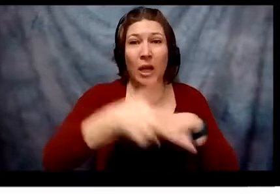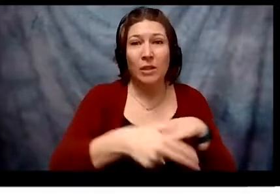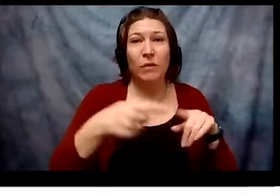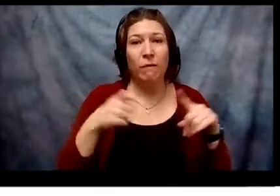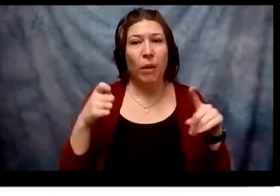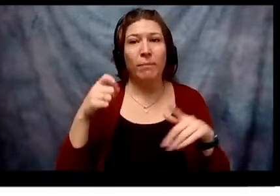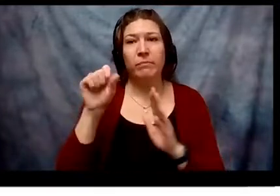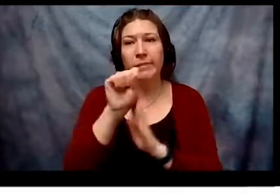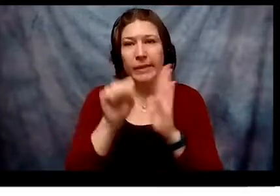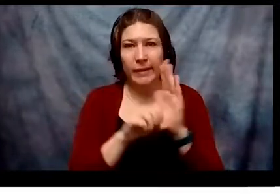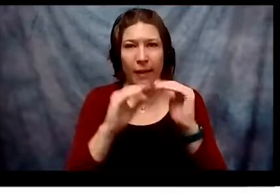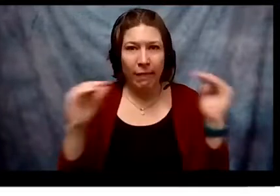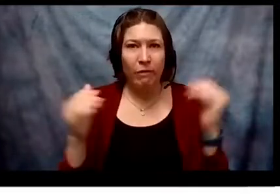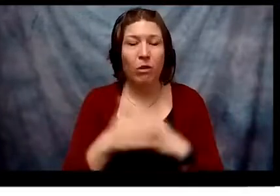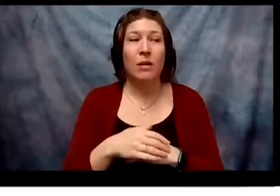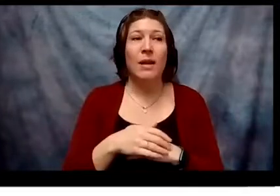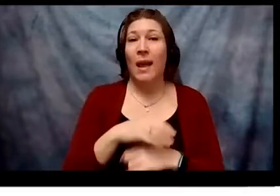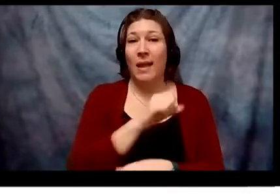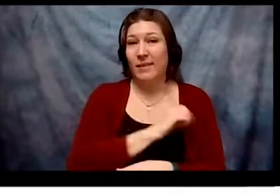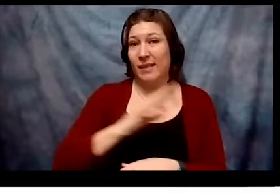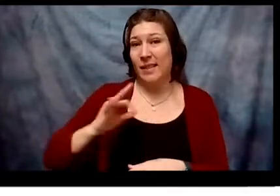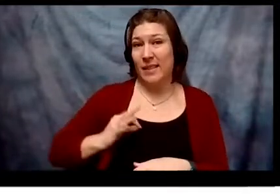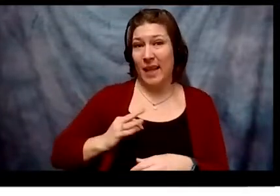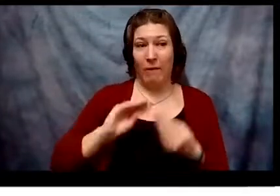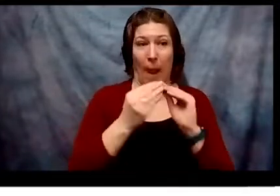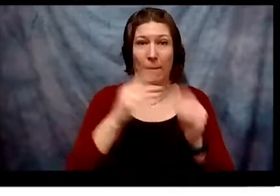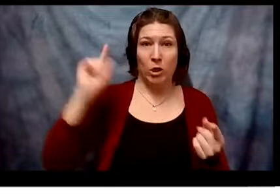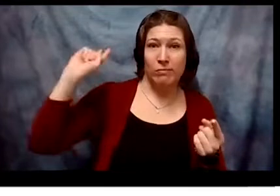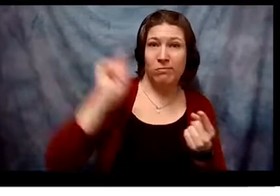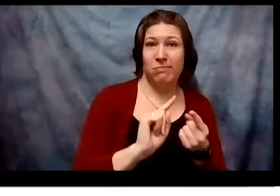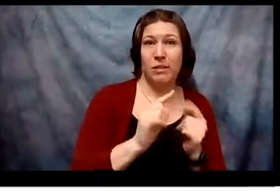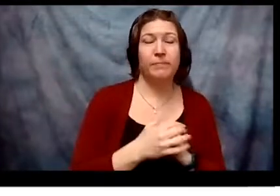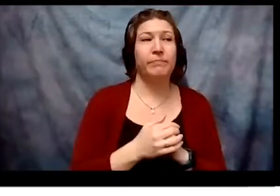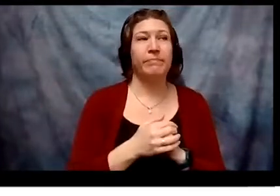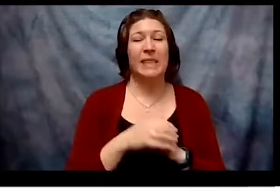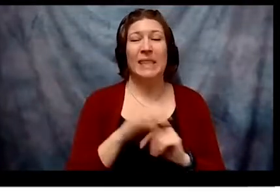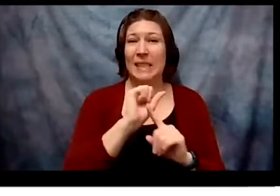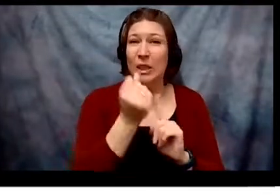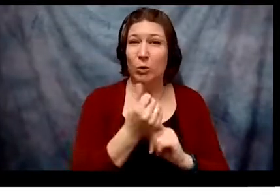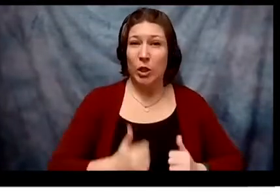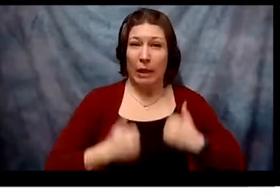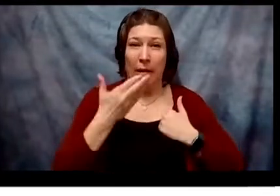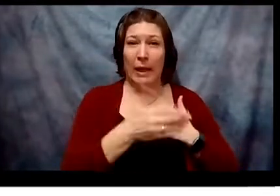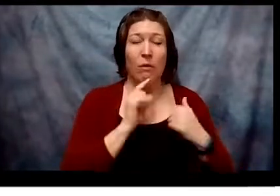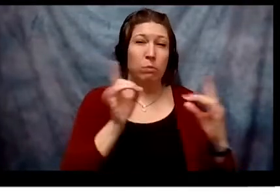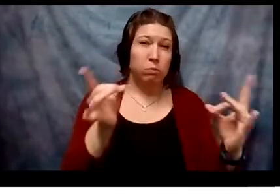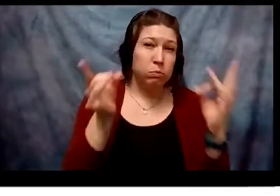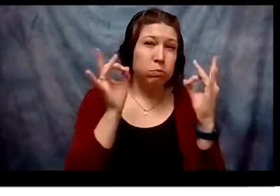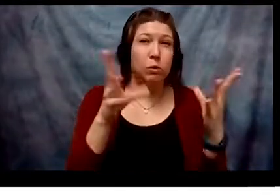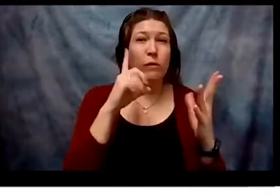levels in response. Conditions became even more horrible for the people living there.